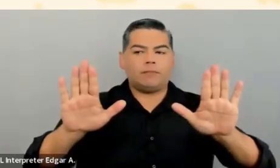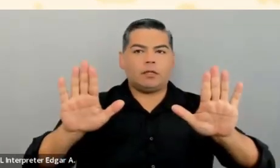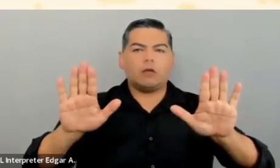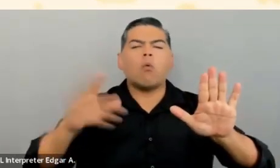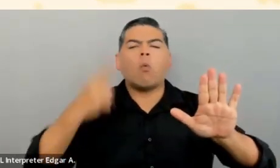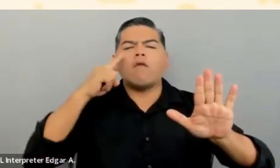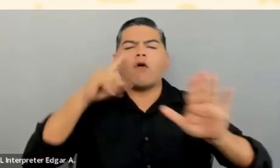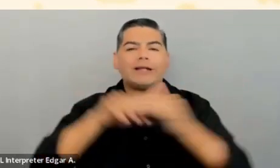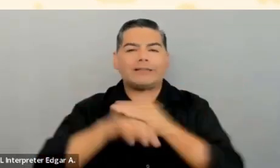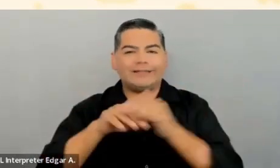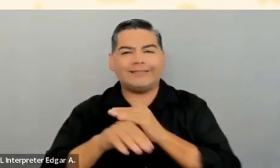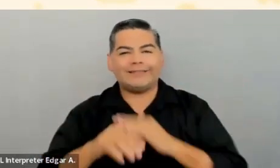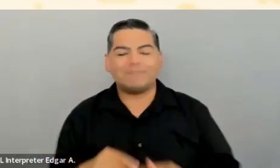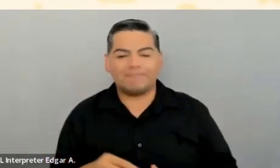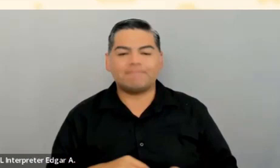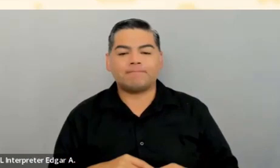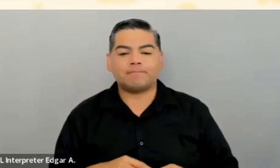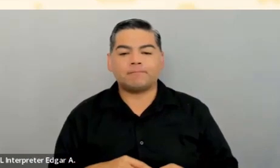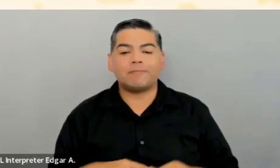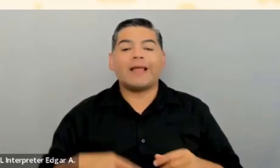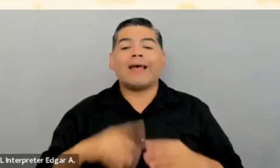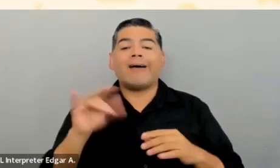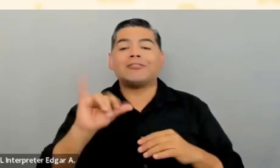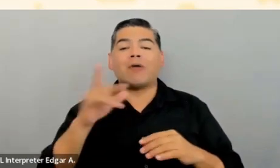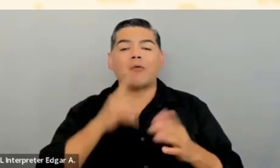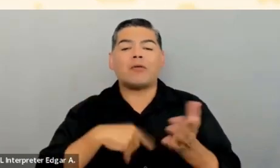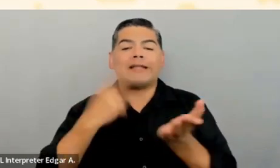And then I am going to discuss in some more detail some features